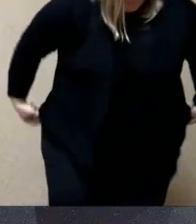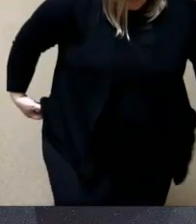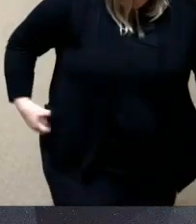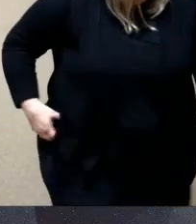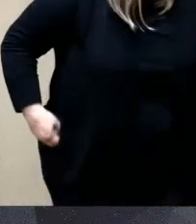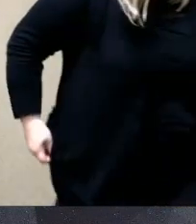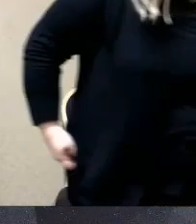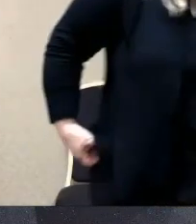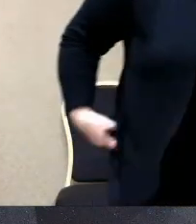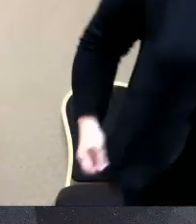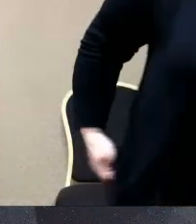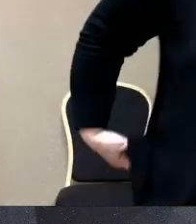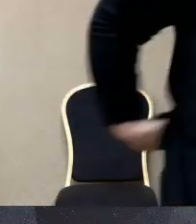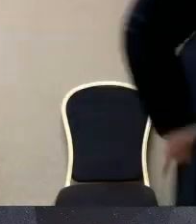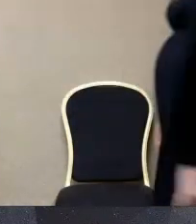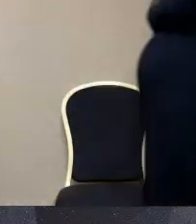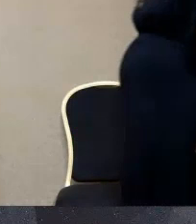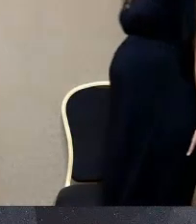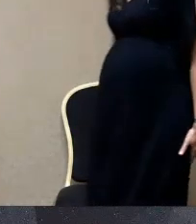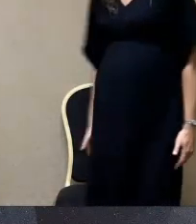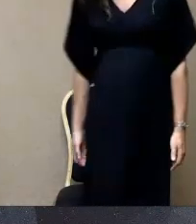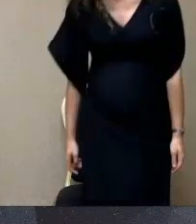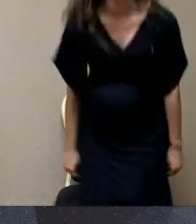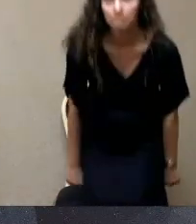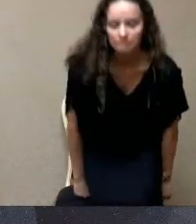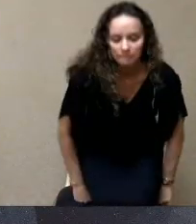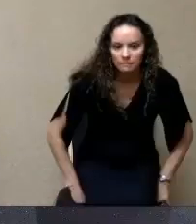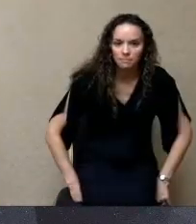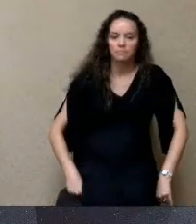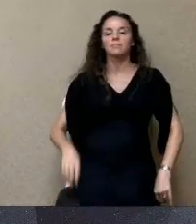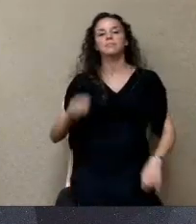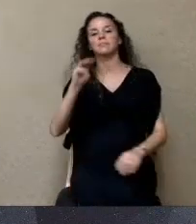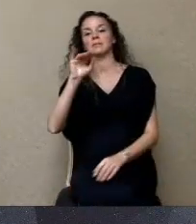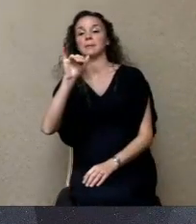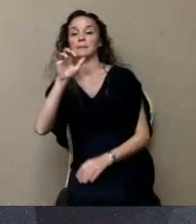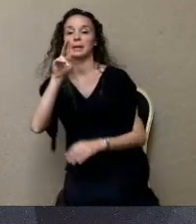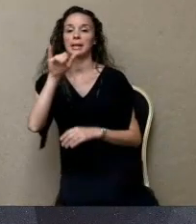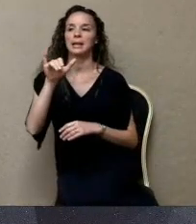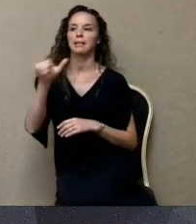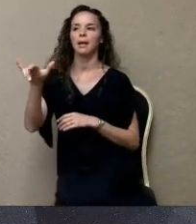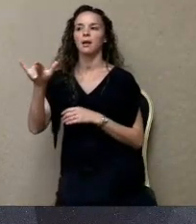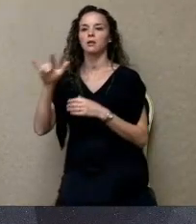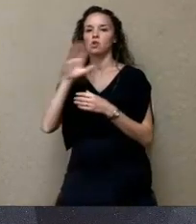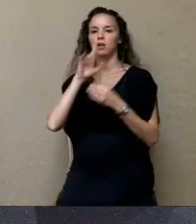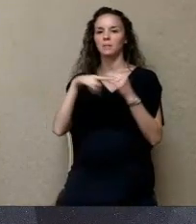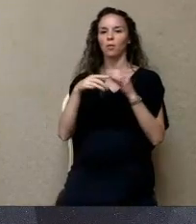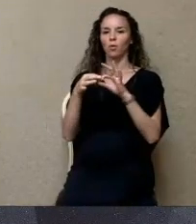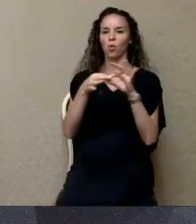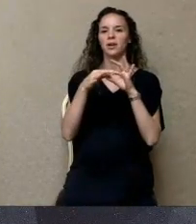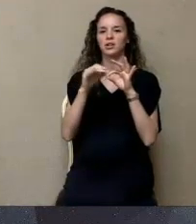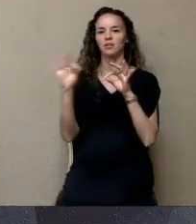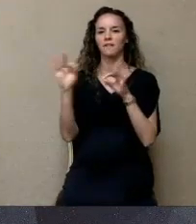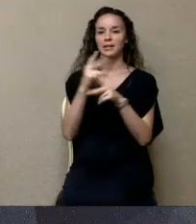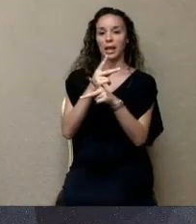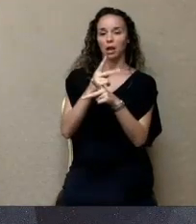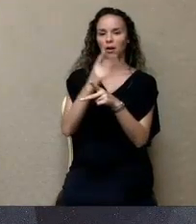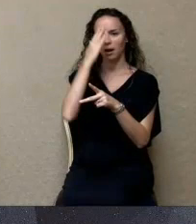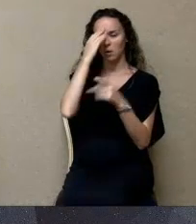question, that does go to that point of coordination of care. I know there are many families and clients whose teachers and